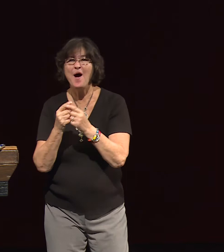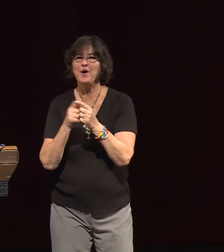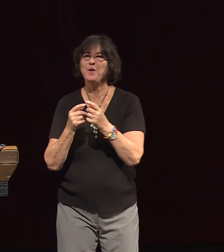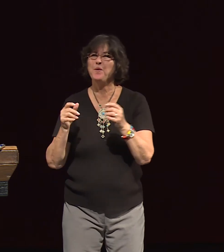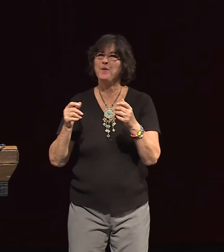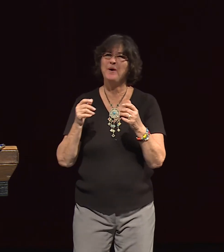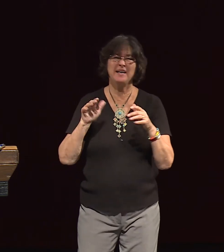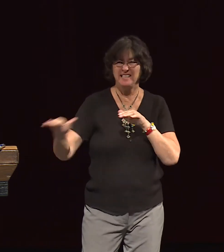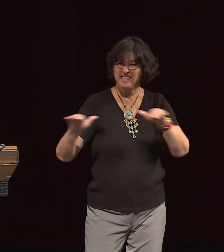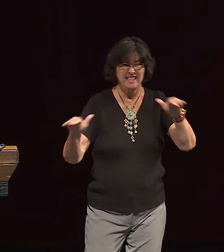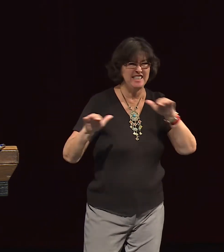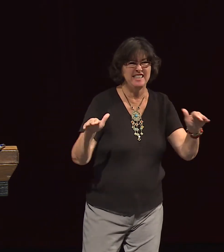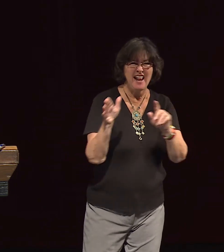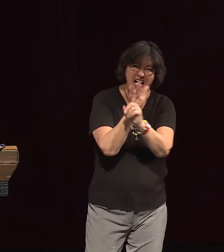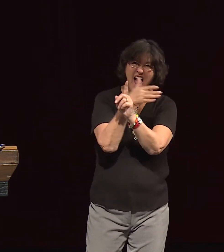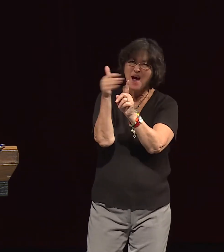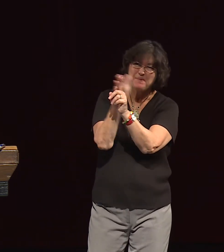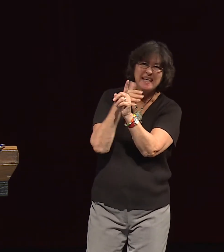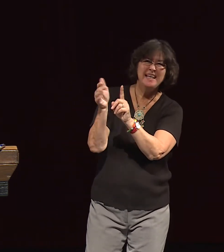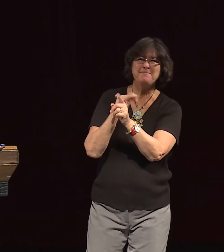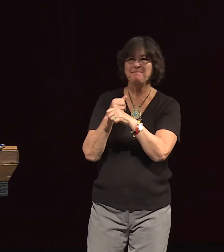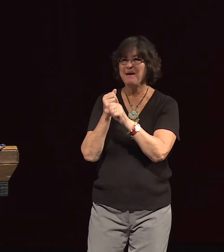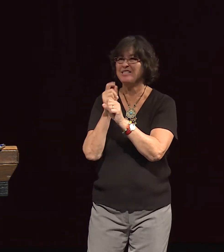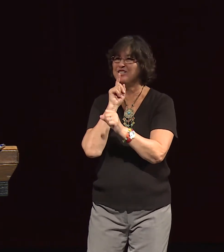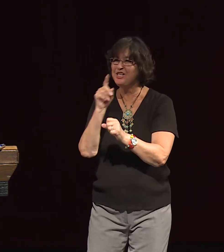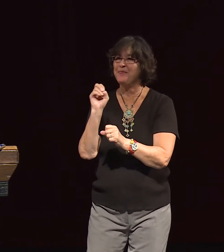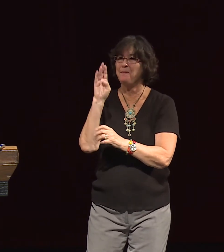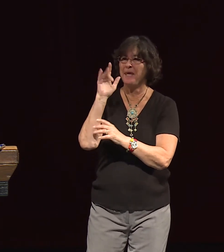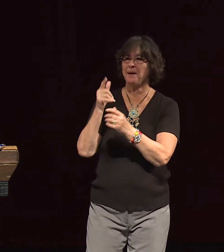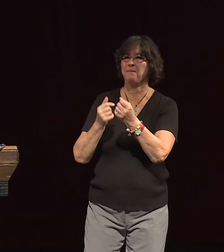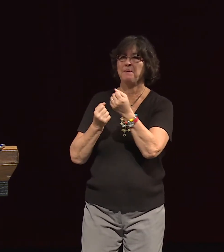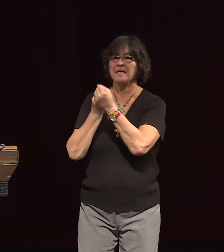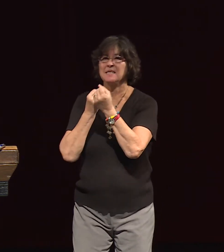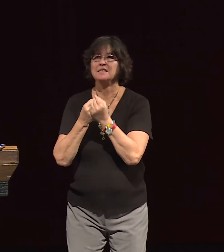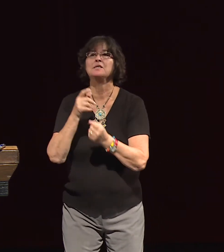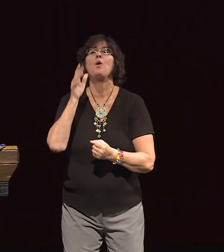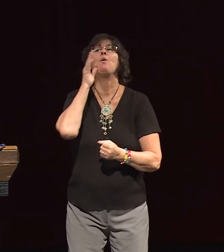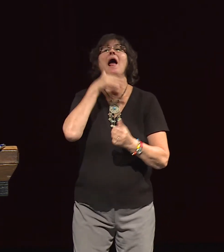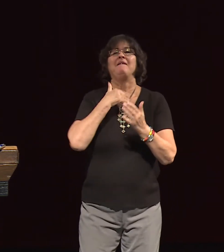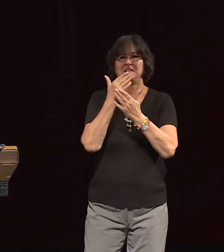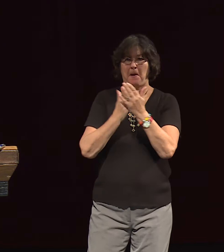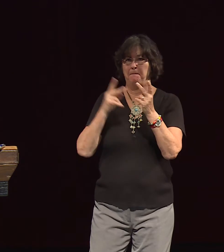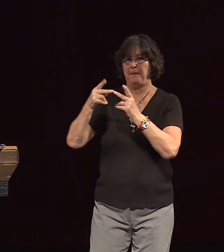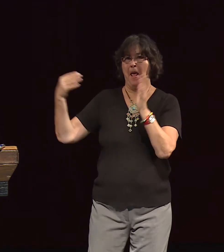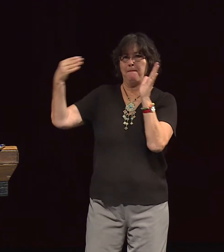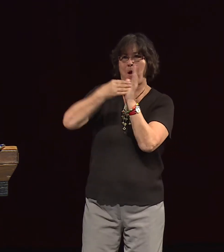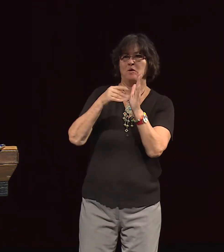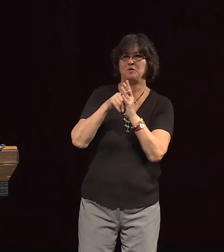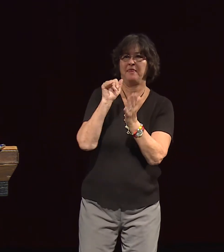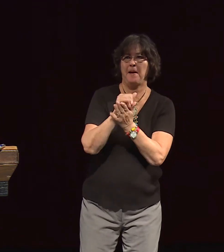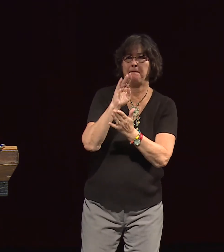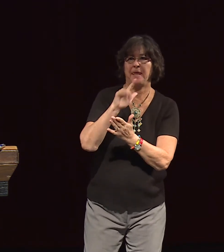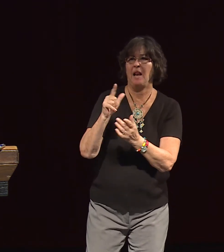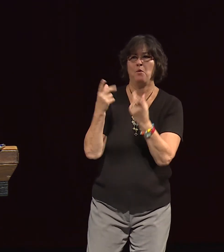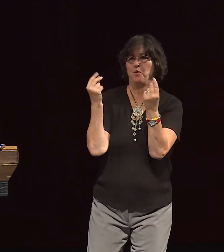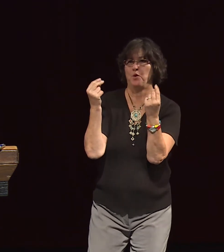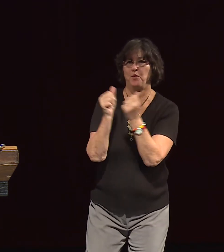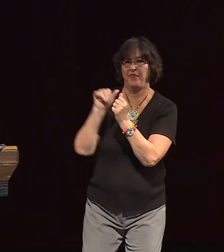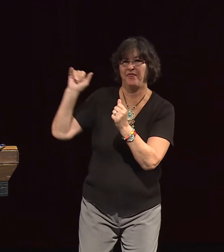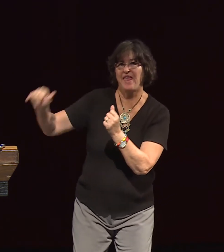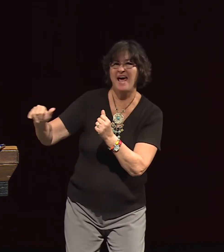and how to, um, get people involved and lobbying.